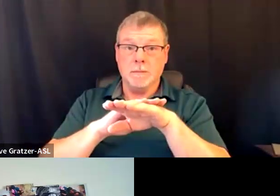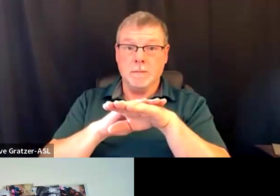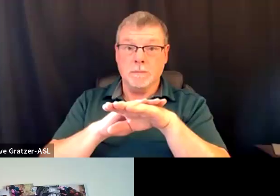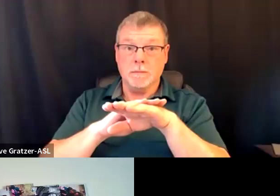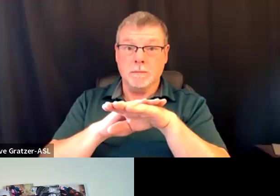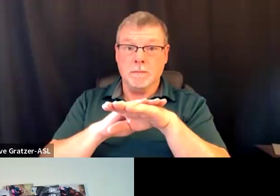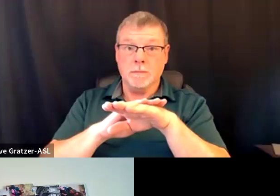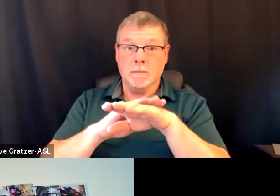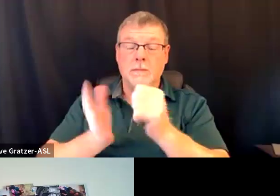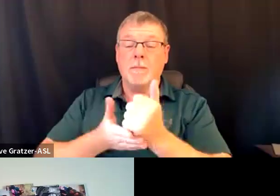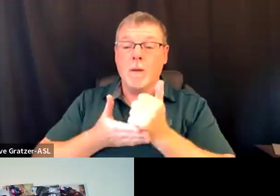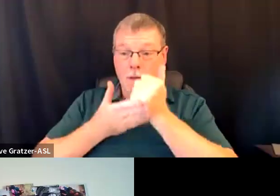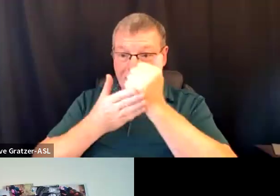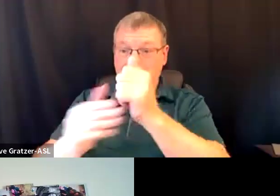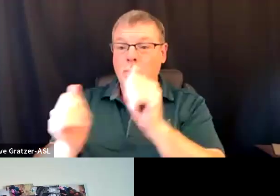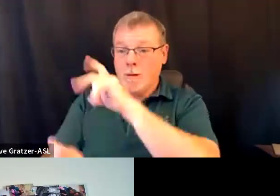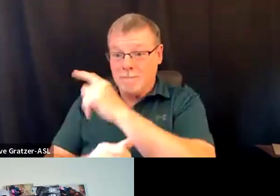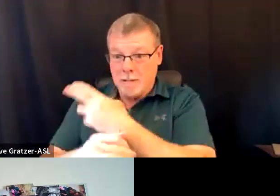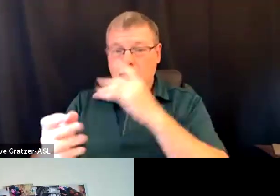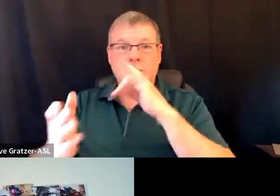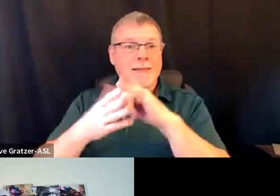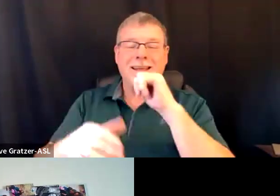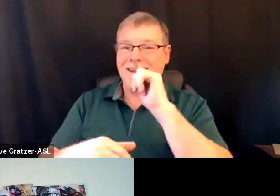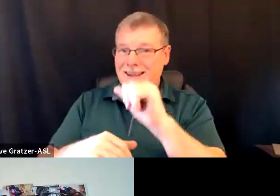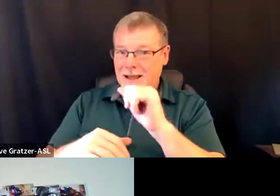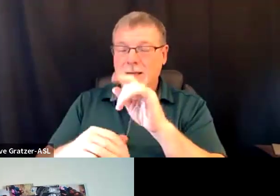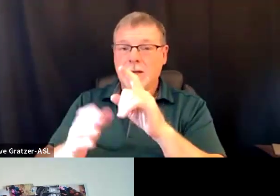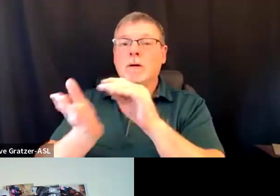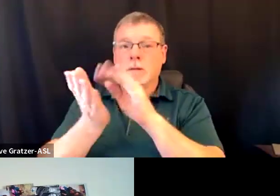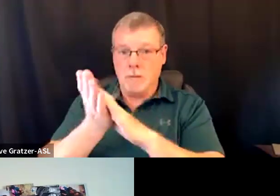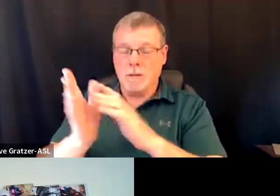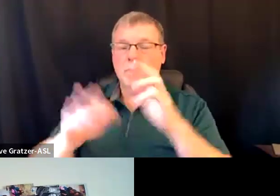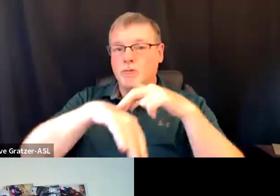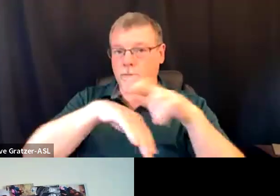with the help of the PATH provider that is not PATH funded would be recorded as a referral.